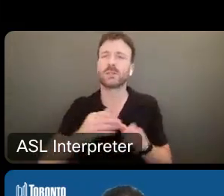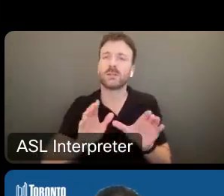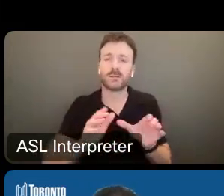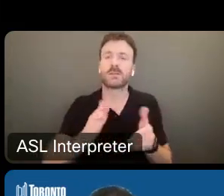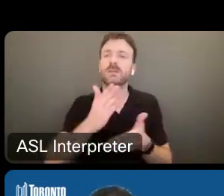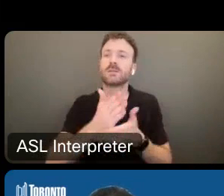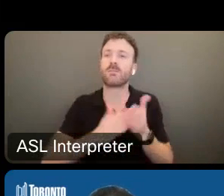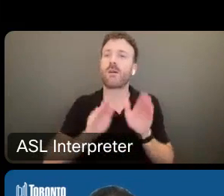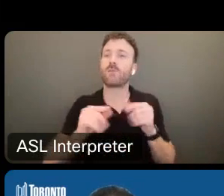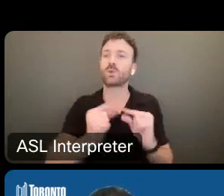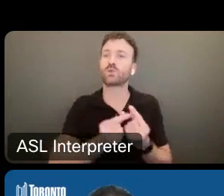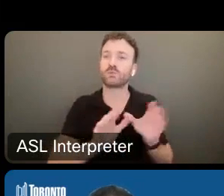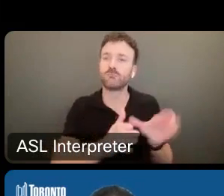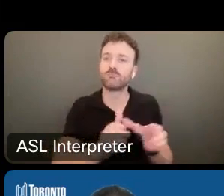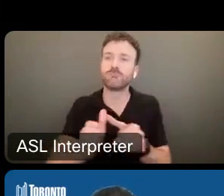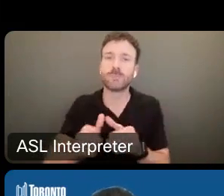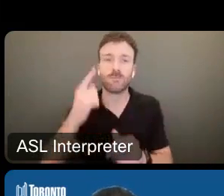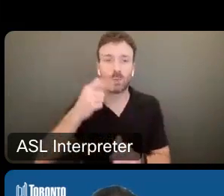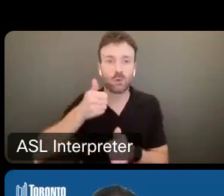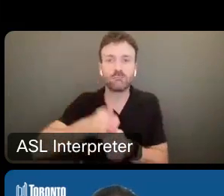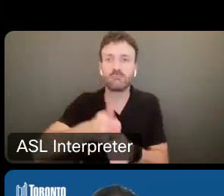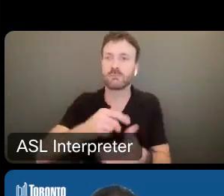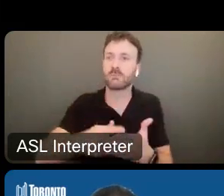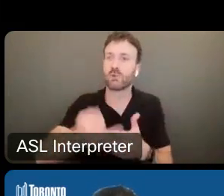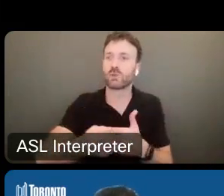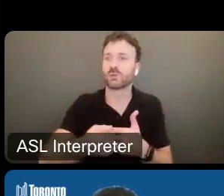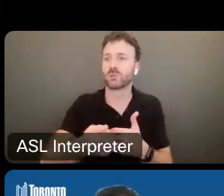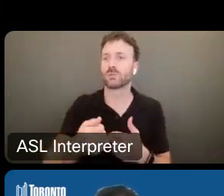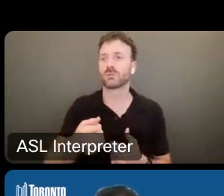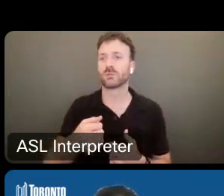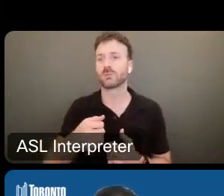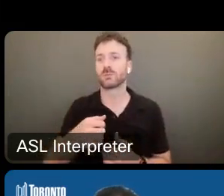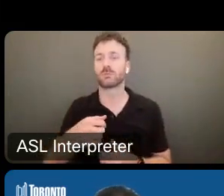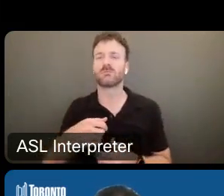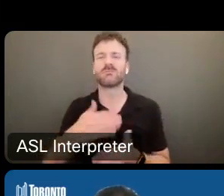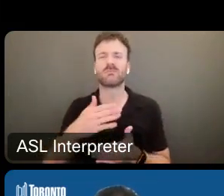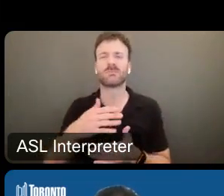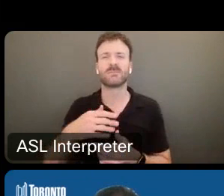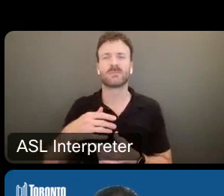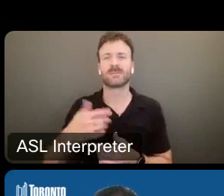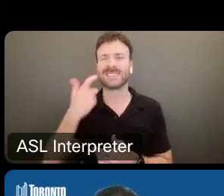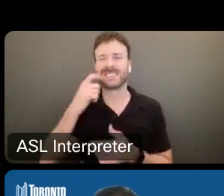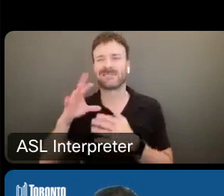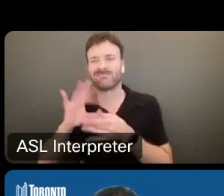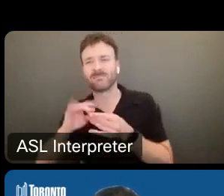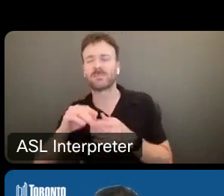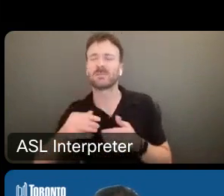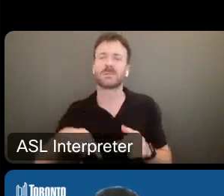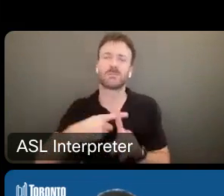these specific projects that Stuart kind of mentioned, as well as others we have ongoing as well.